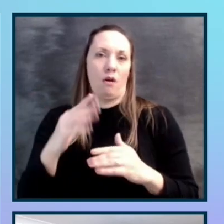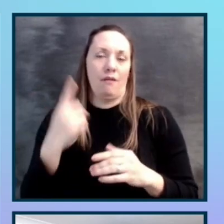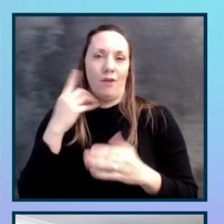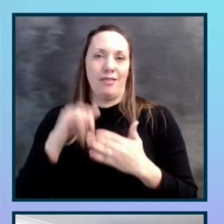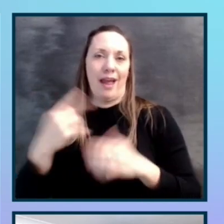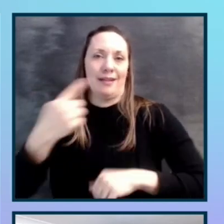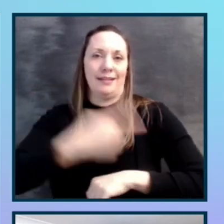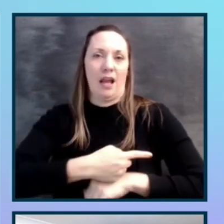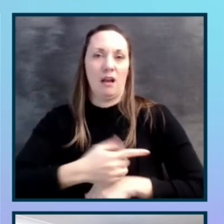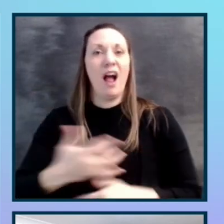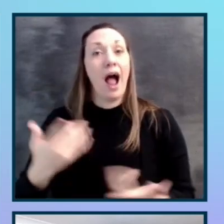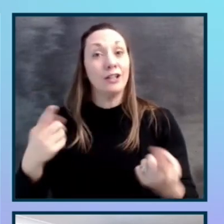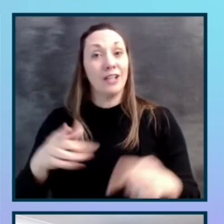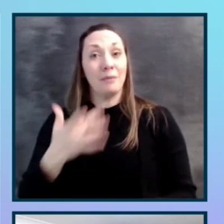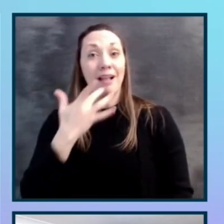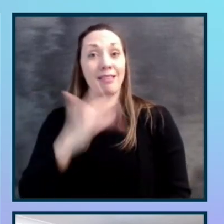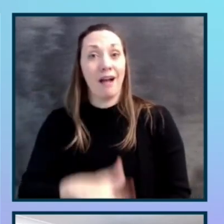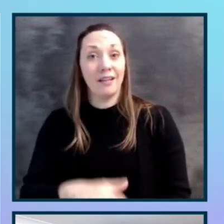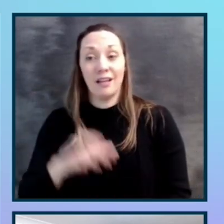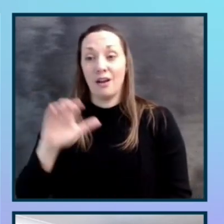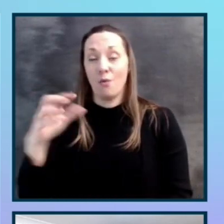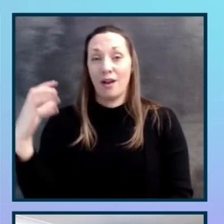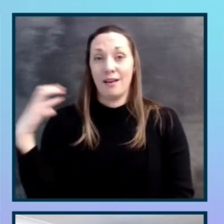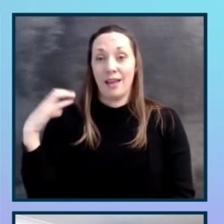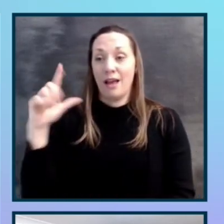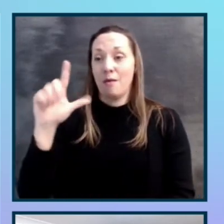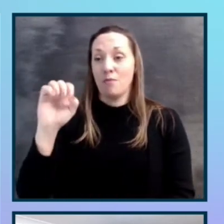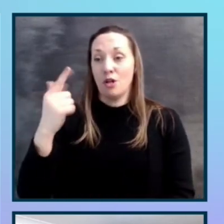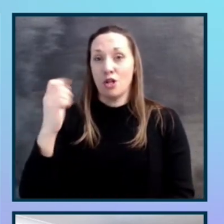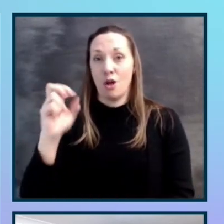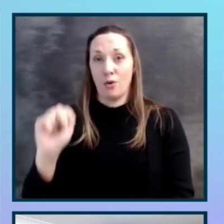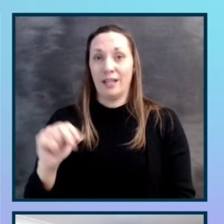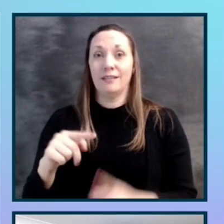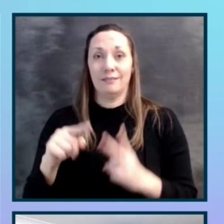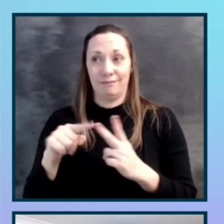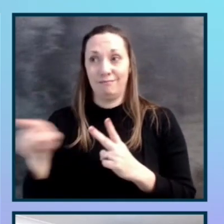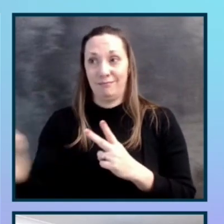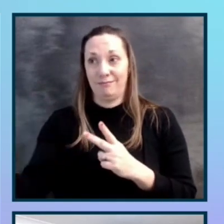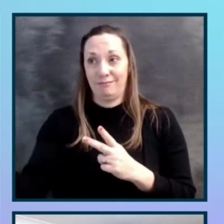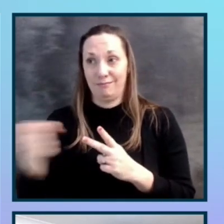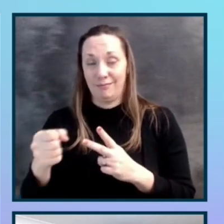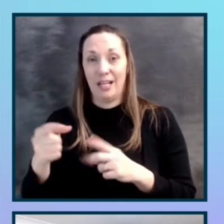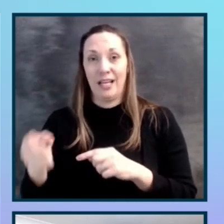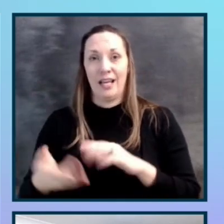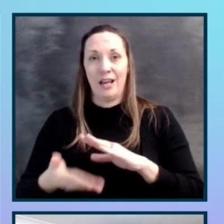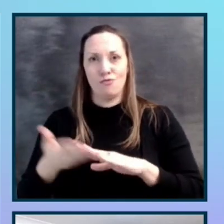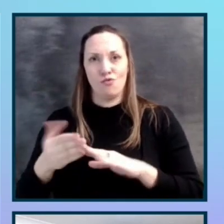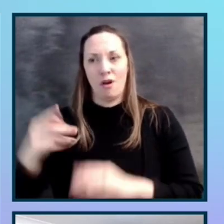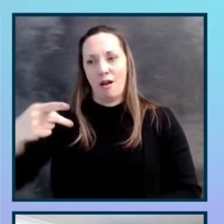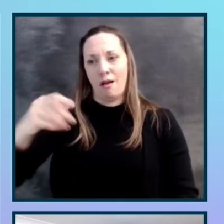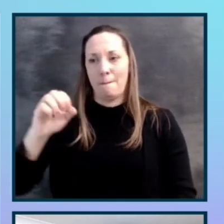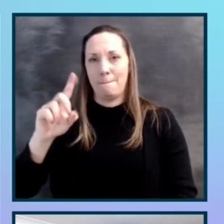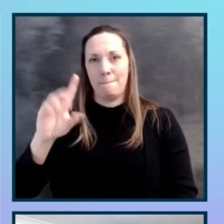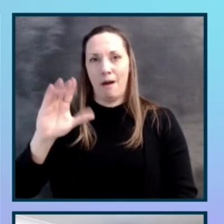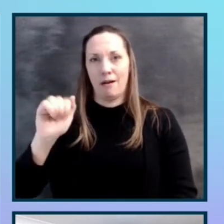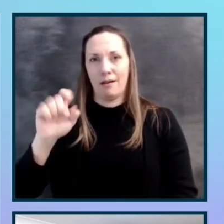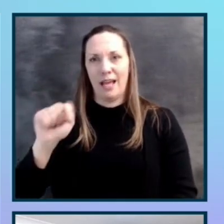when Captain Logan of the Keelhauled Podcast, a community run well podcast decided to contact me